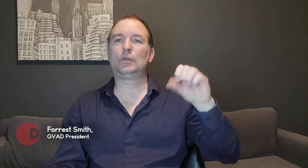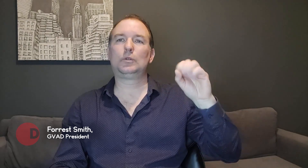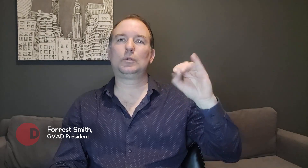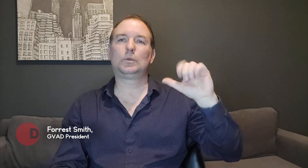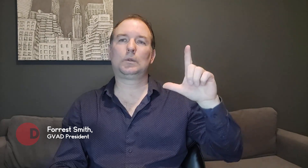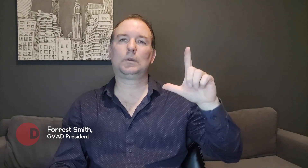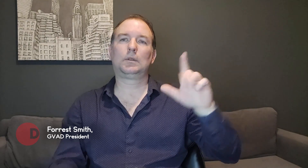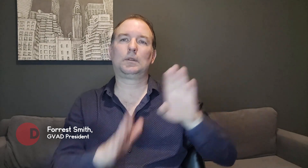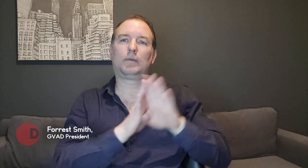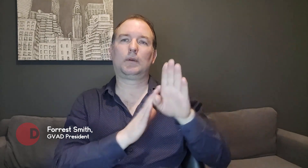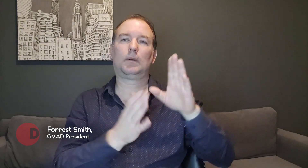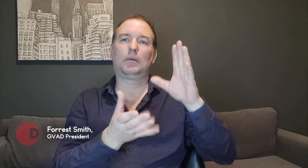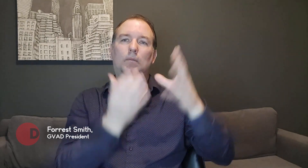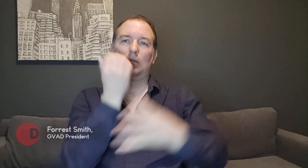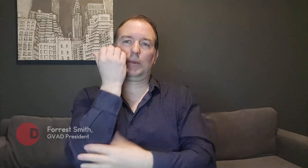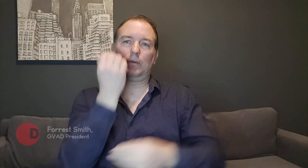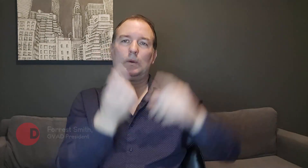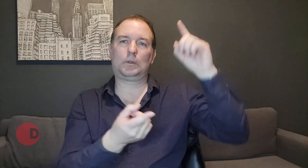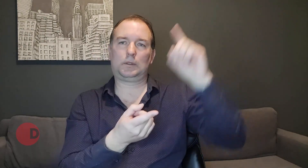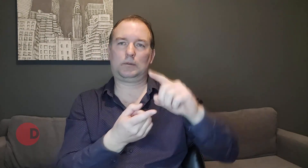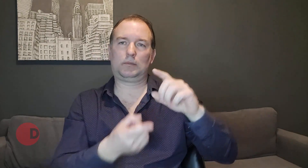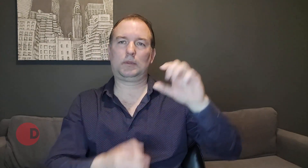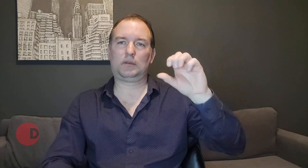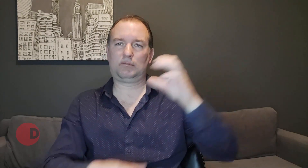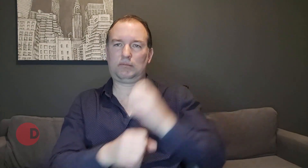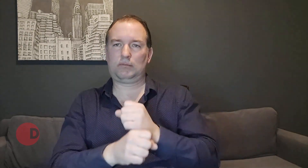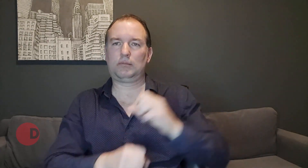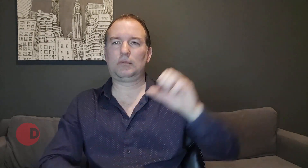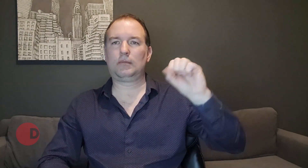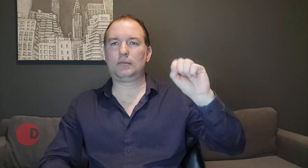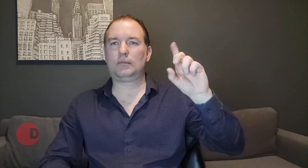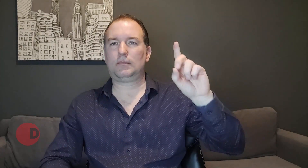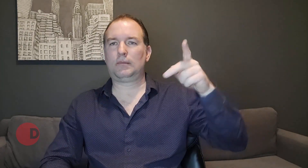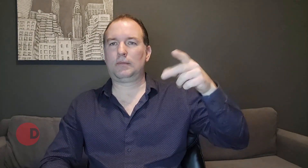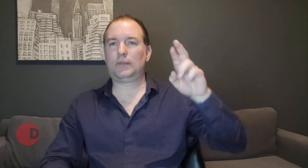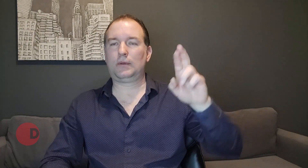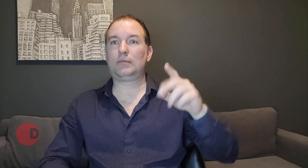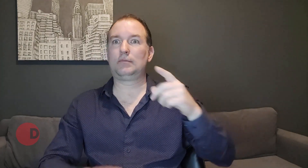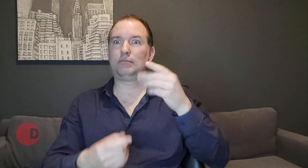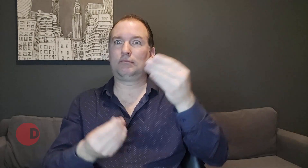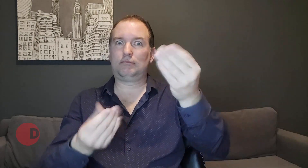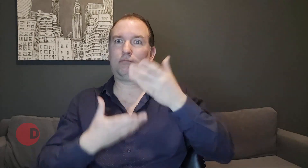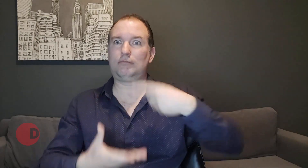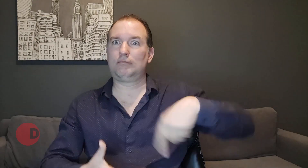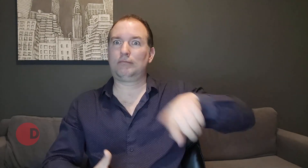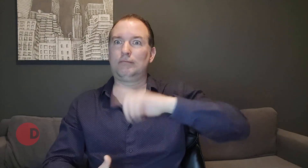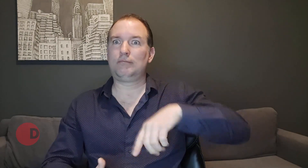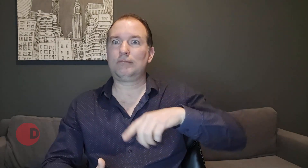Development and Poverty Reduction (SDPR) has informed us that they